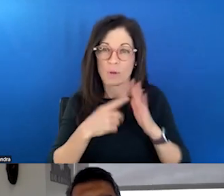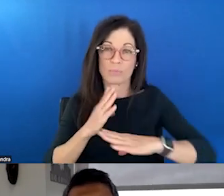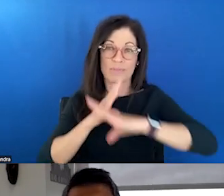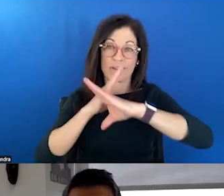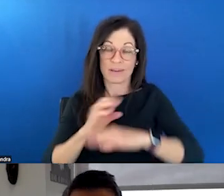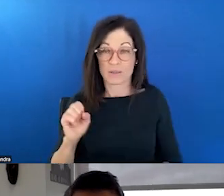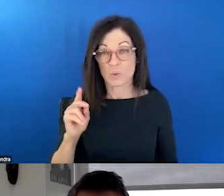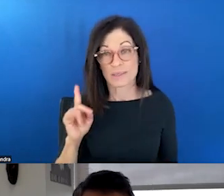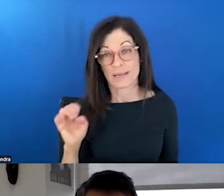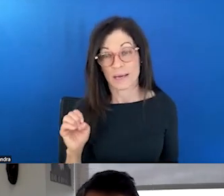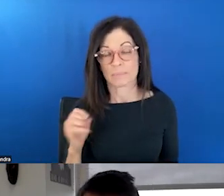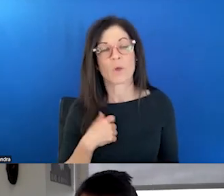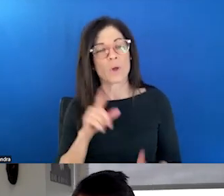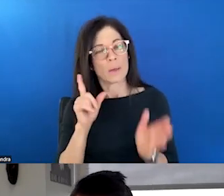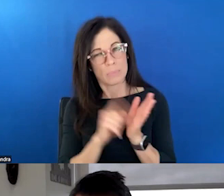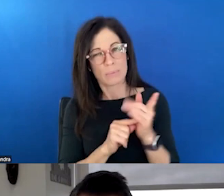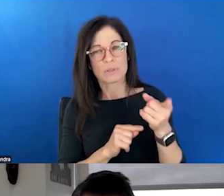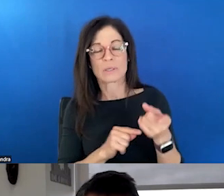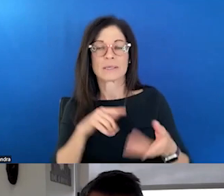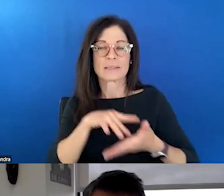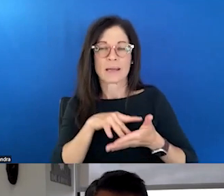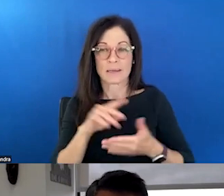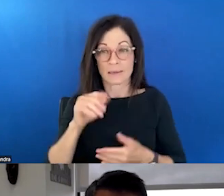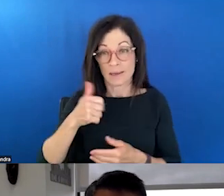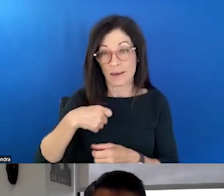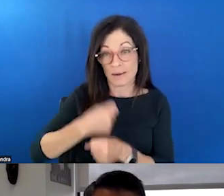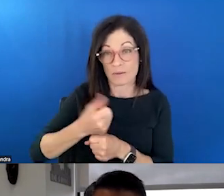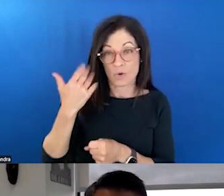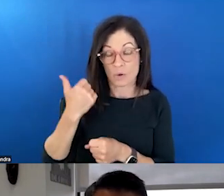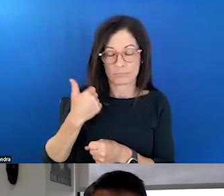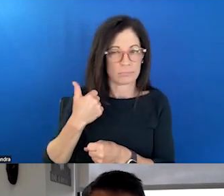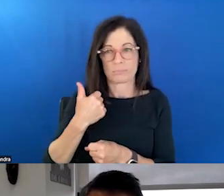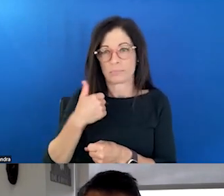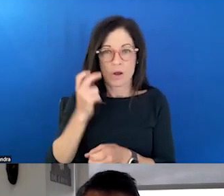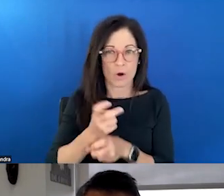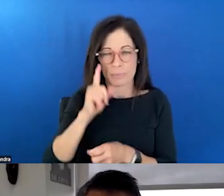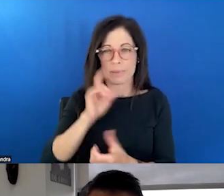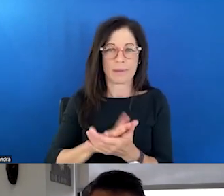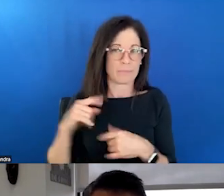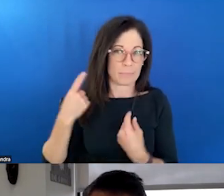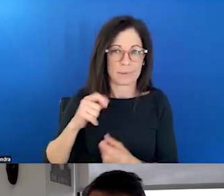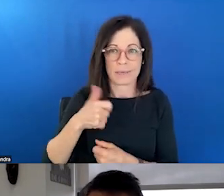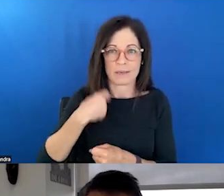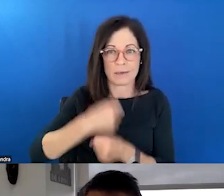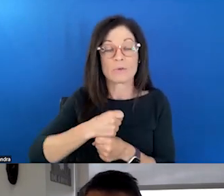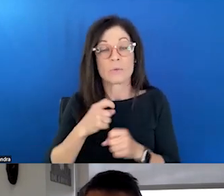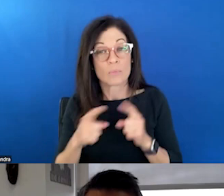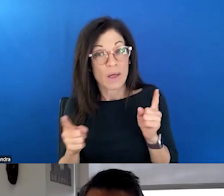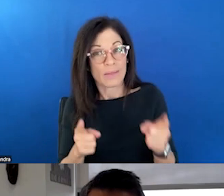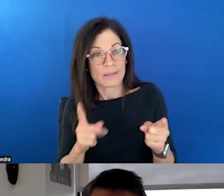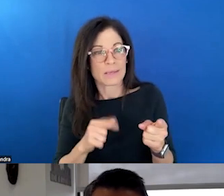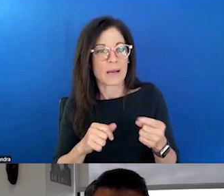WE PUBLISHED THIS STUDY TEN YEARS AGO NOW AND IT SHOWS A LOT OF